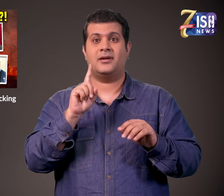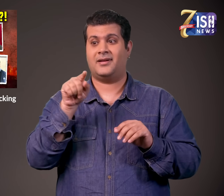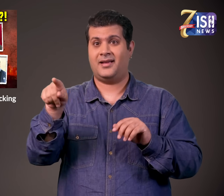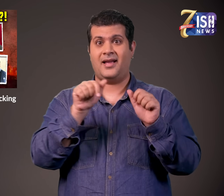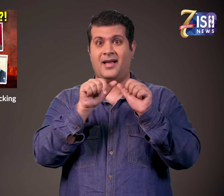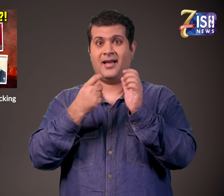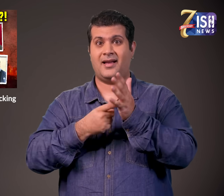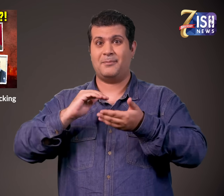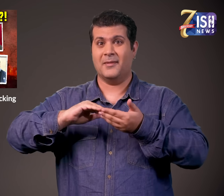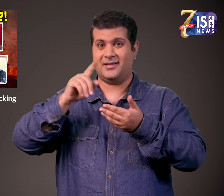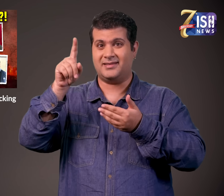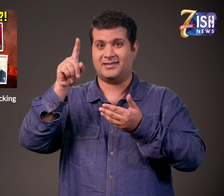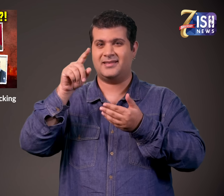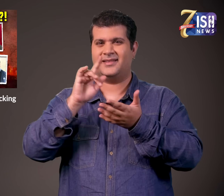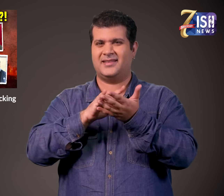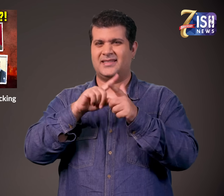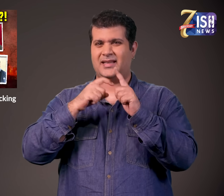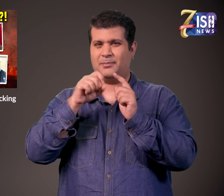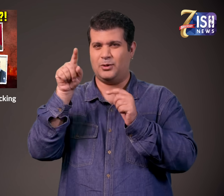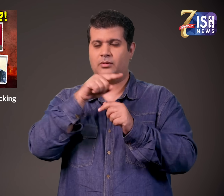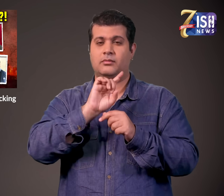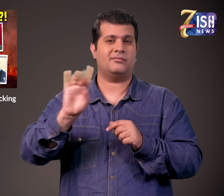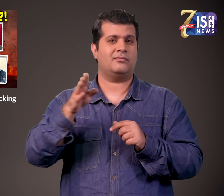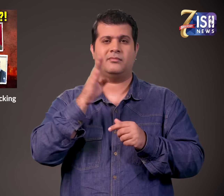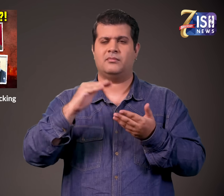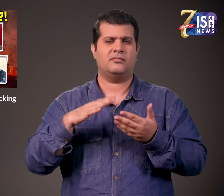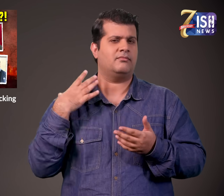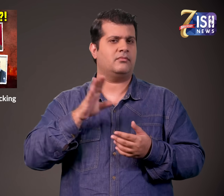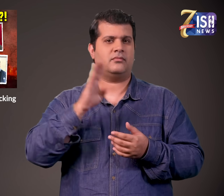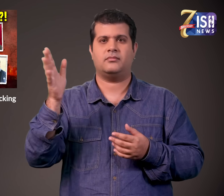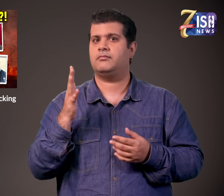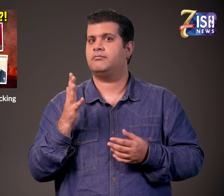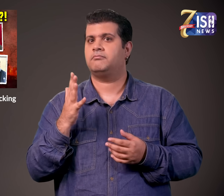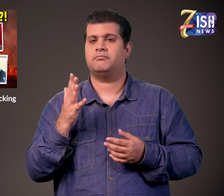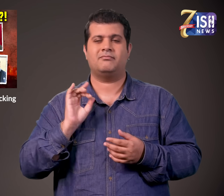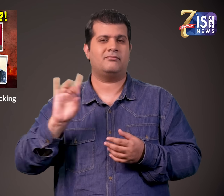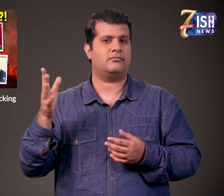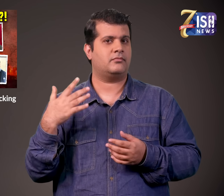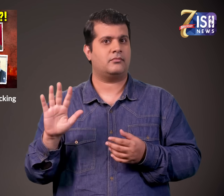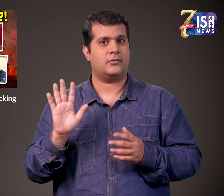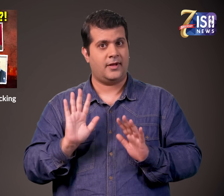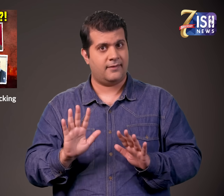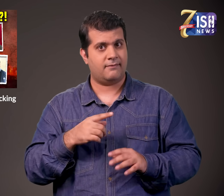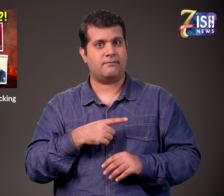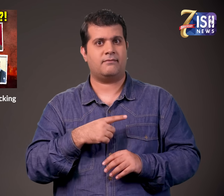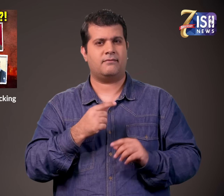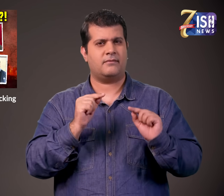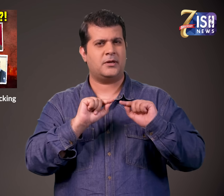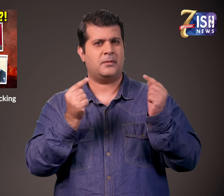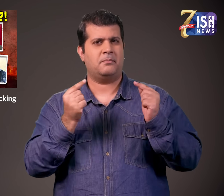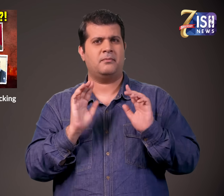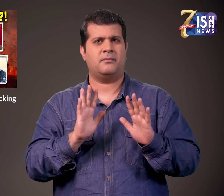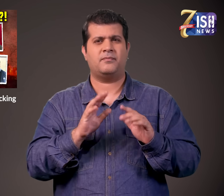Because of these tensions, Nabi even skipped Dr. Adeel’s wedding in J&K.